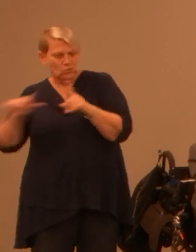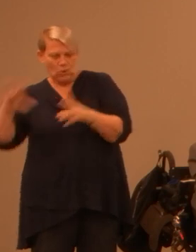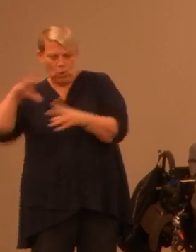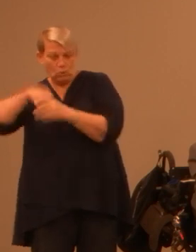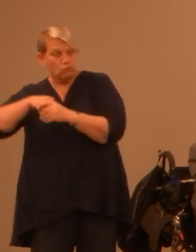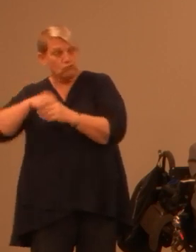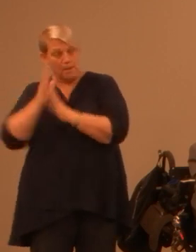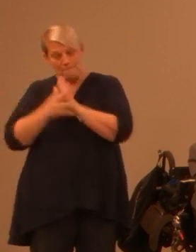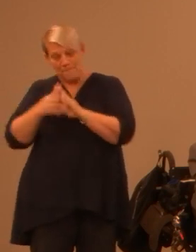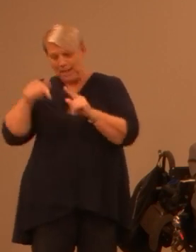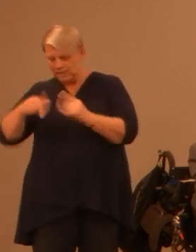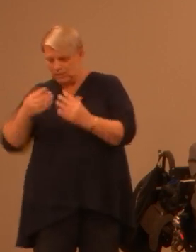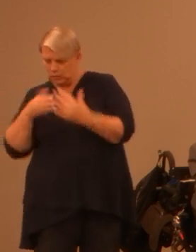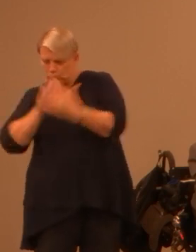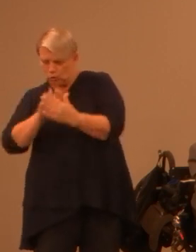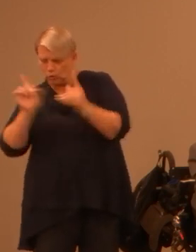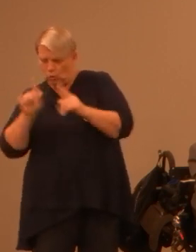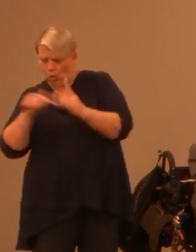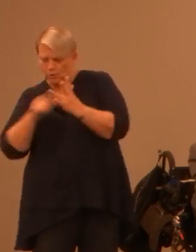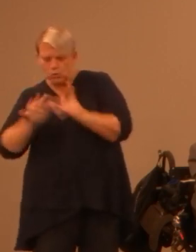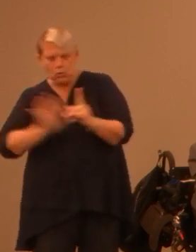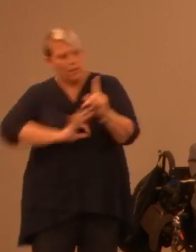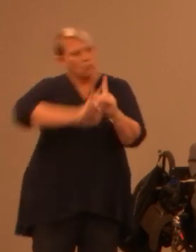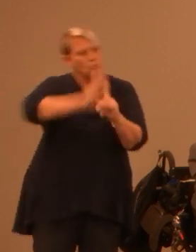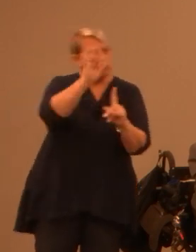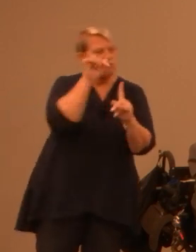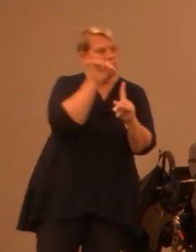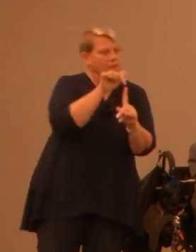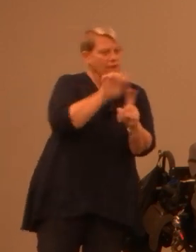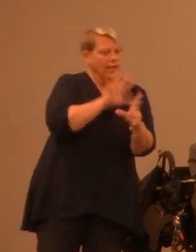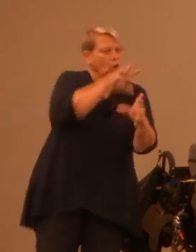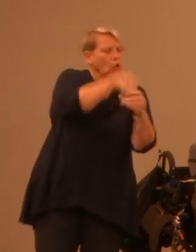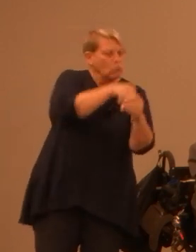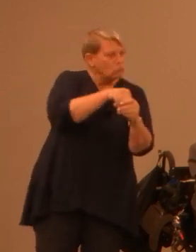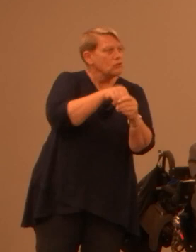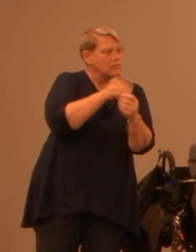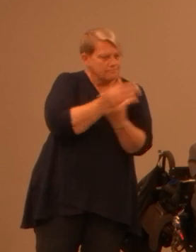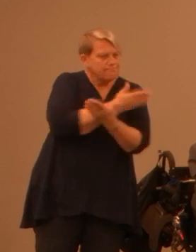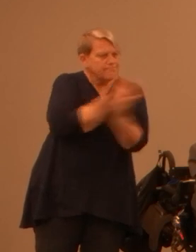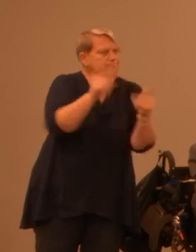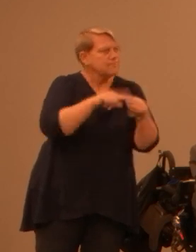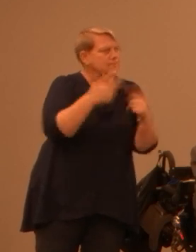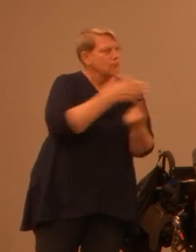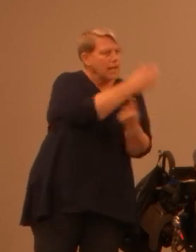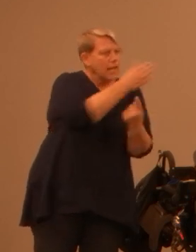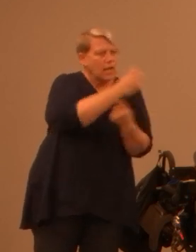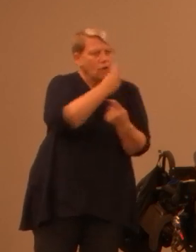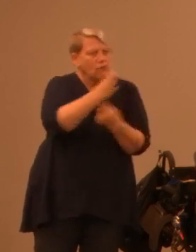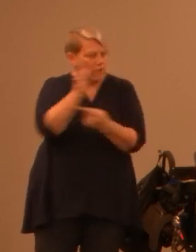approach to improve inclusion across a number of areas, and one of the aims of